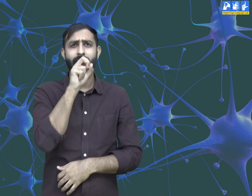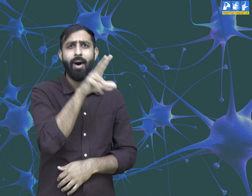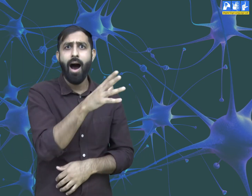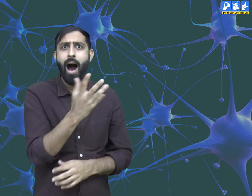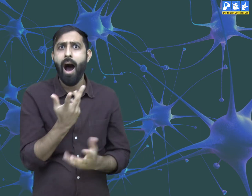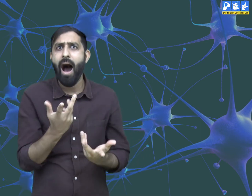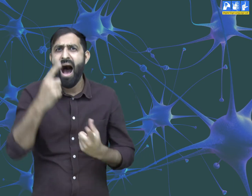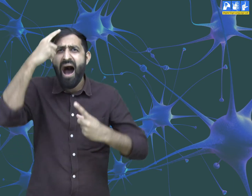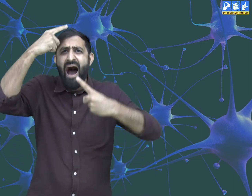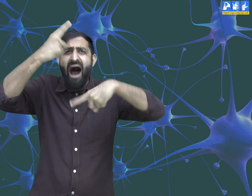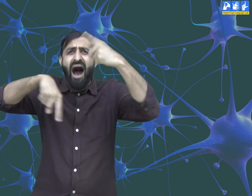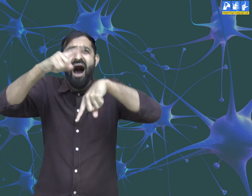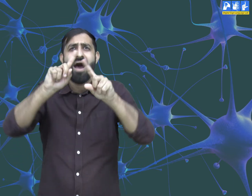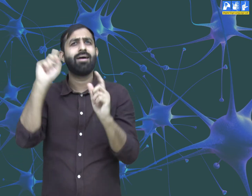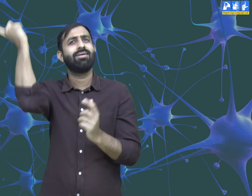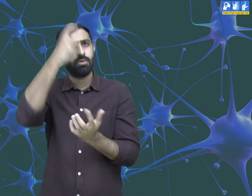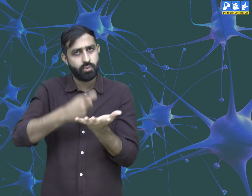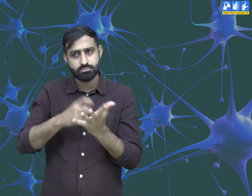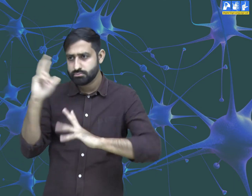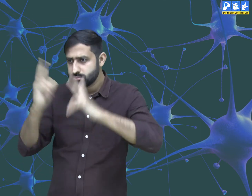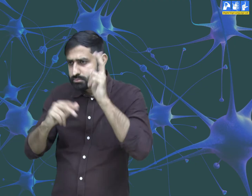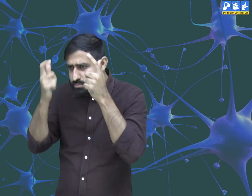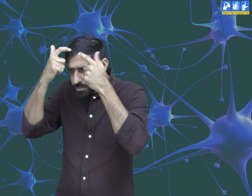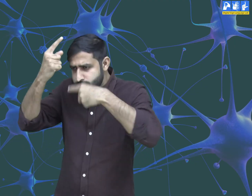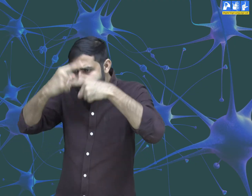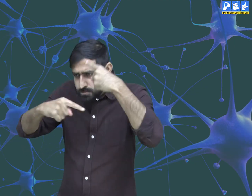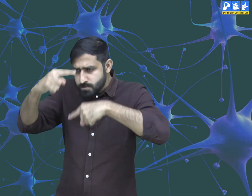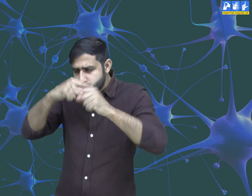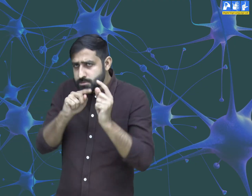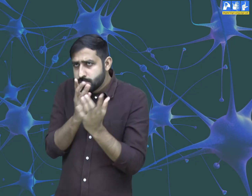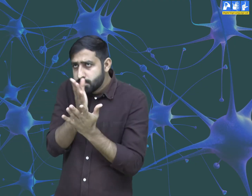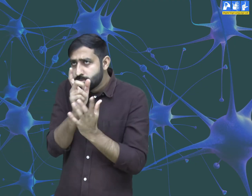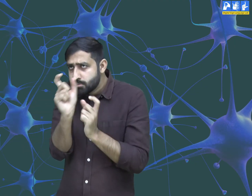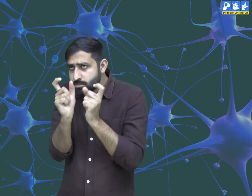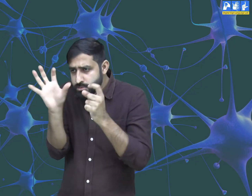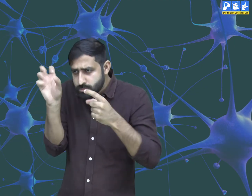Simultaneous interpretation is a mode of interpreting in which the interpreter converts